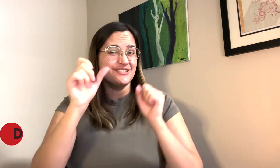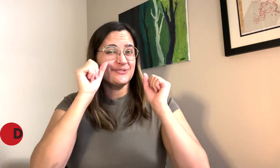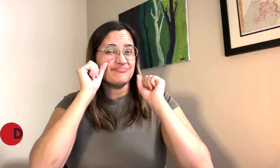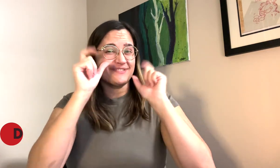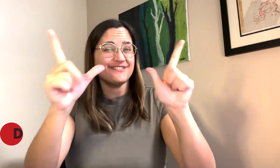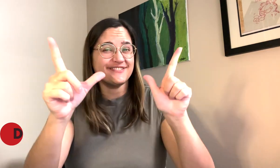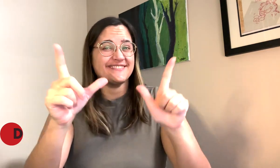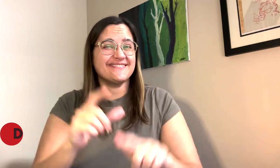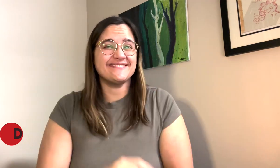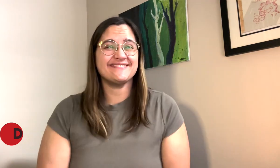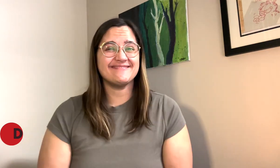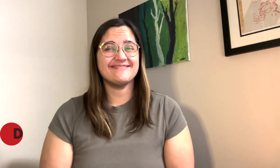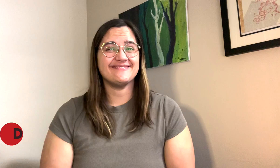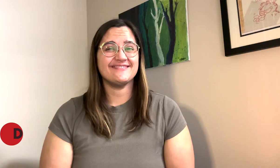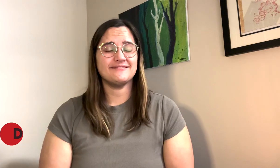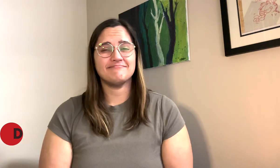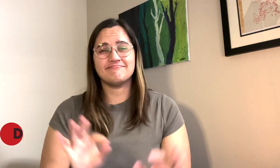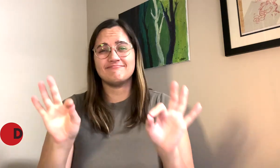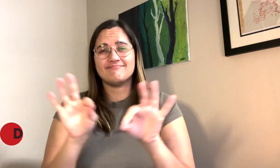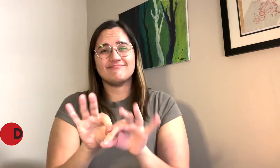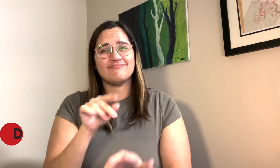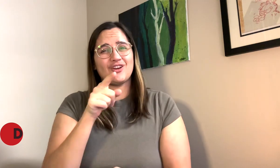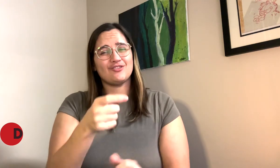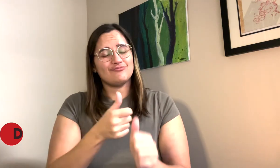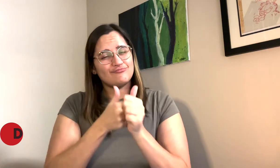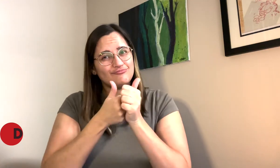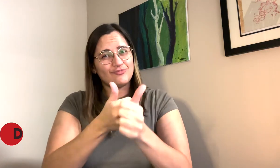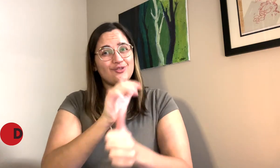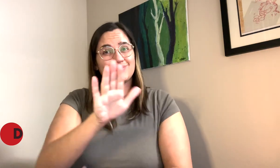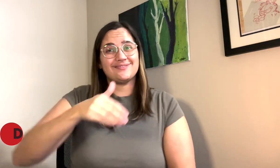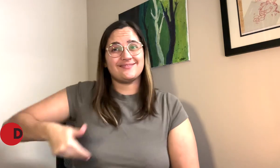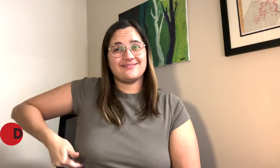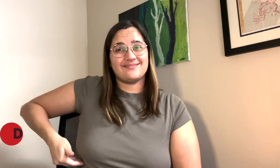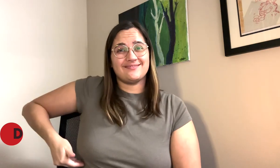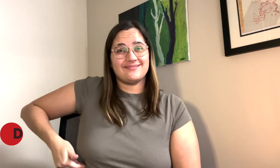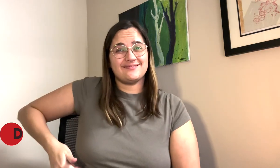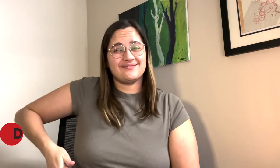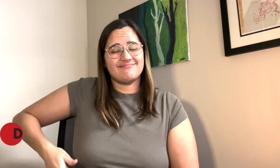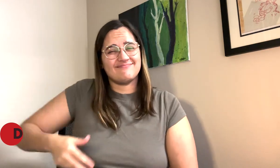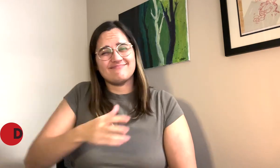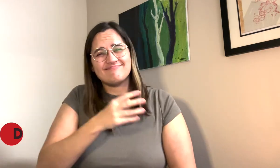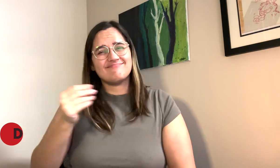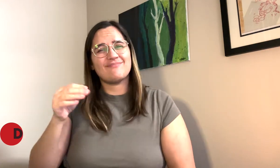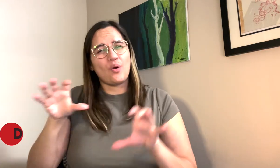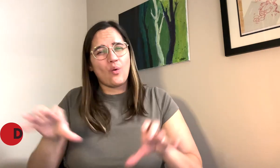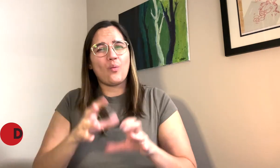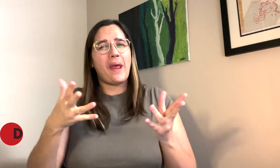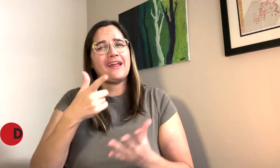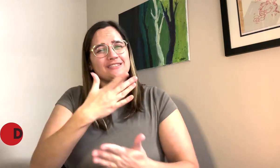of surprises. Listen to your gut feeling and do what you